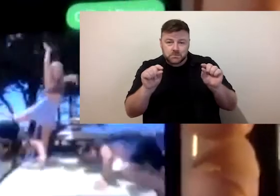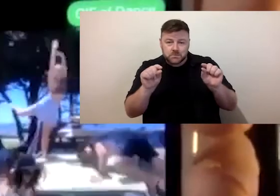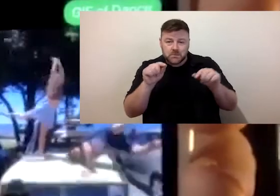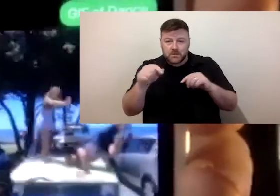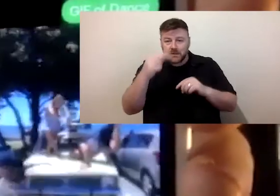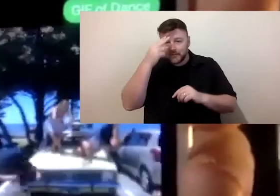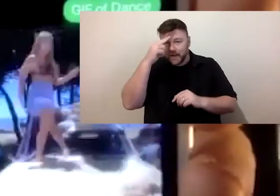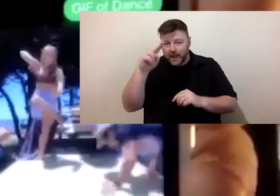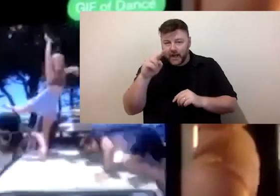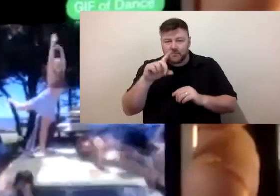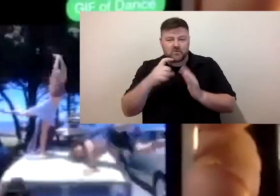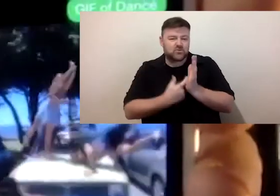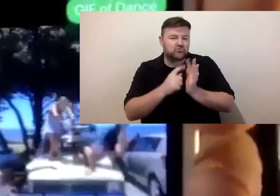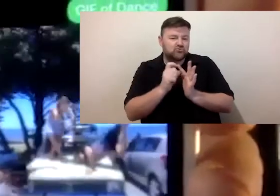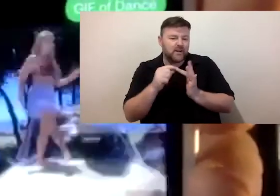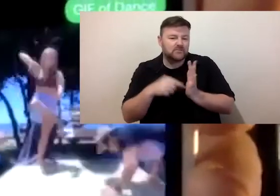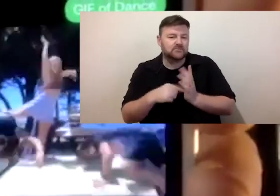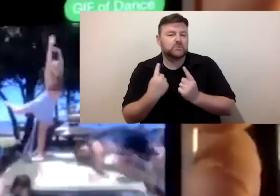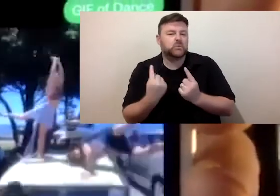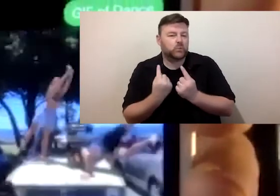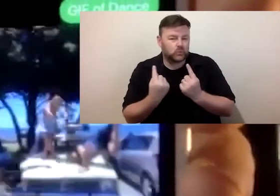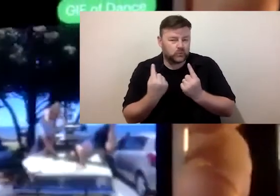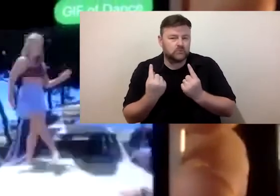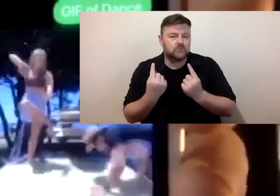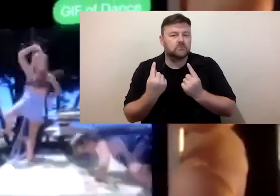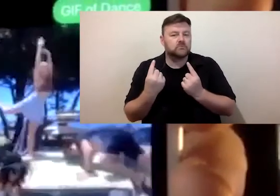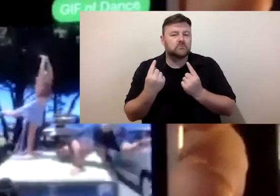credit of the performers.